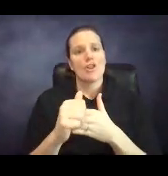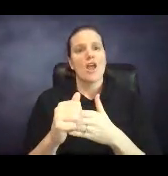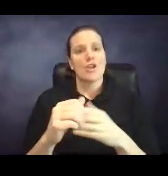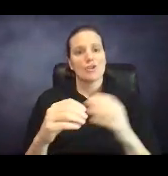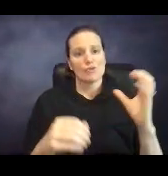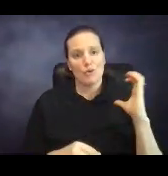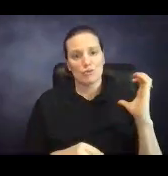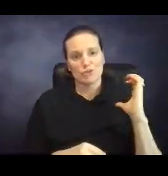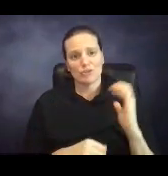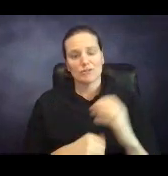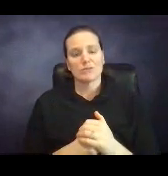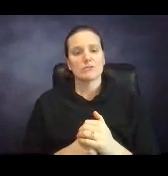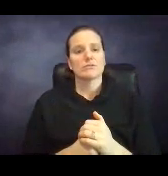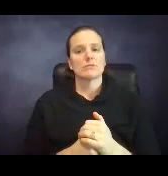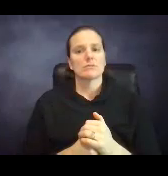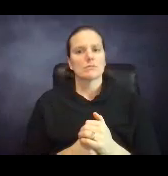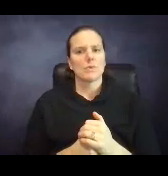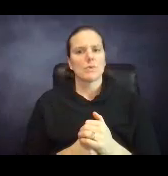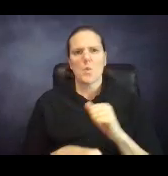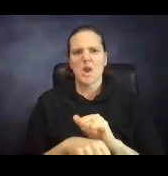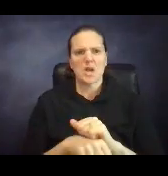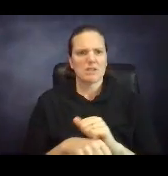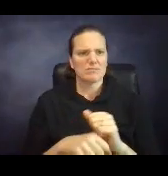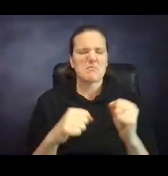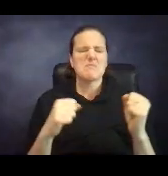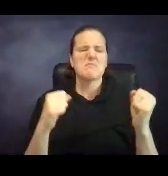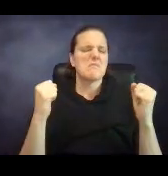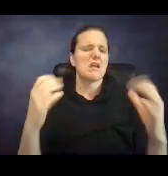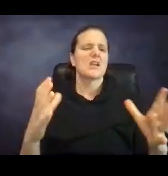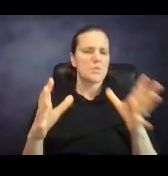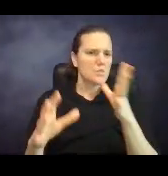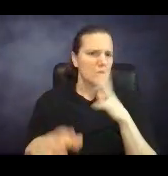And she's worked with thousands of women over the last 20 years in healthcare